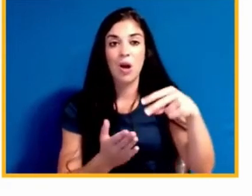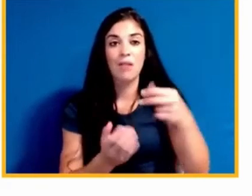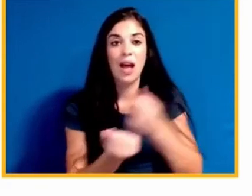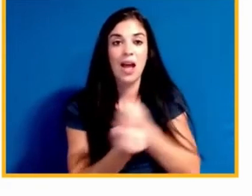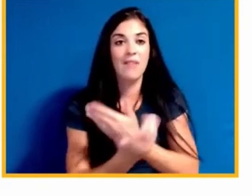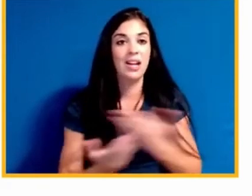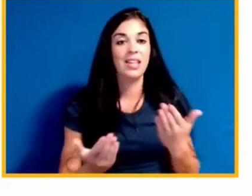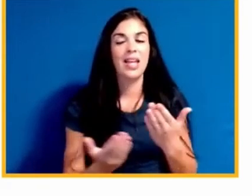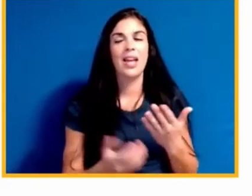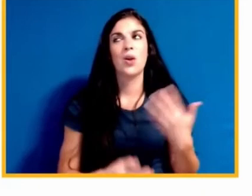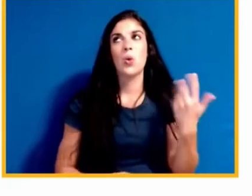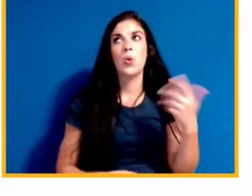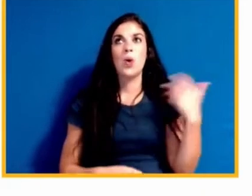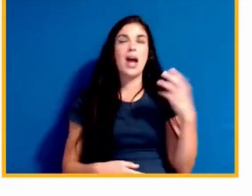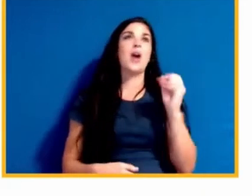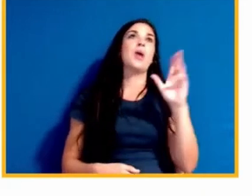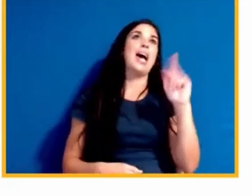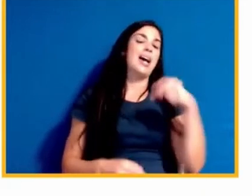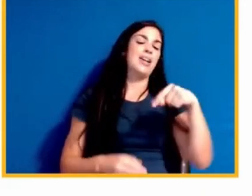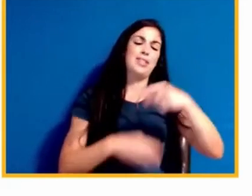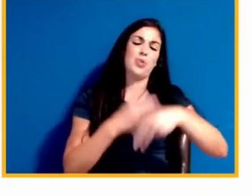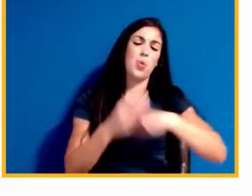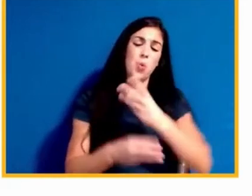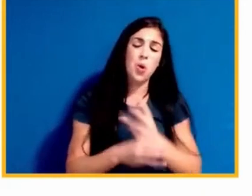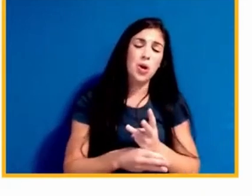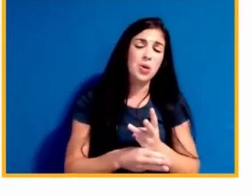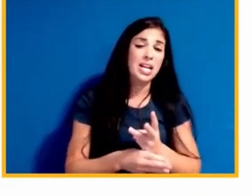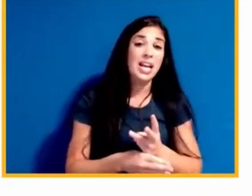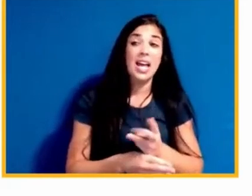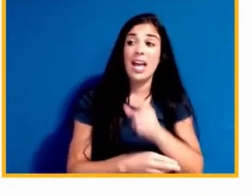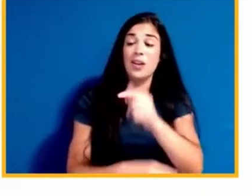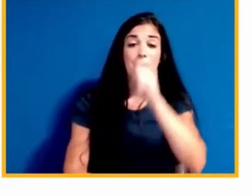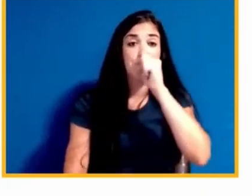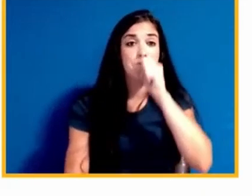this world and the amount of patience that you have to make sure that everyone is seeing